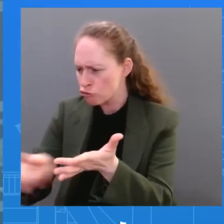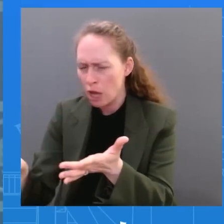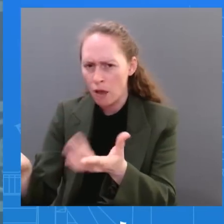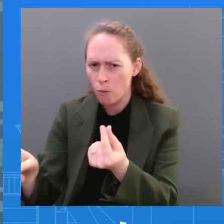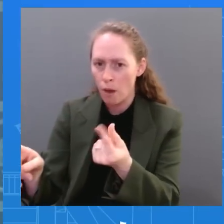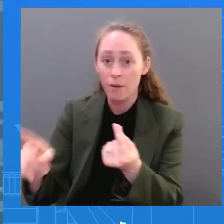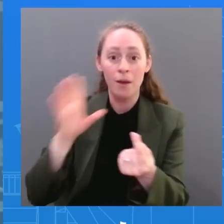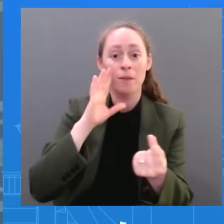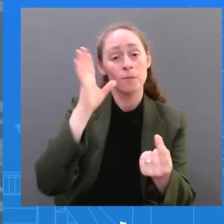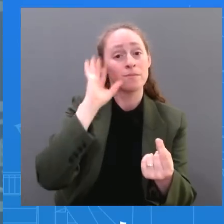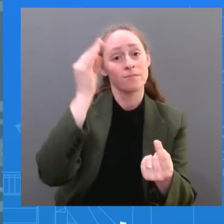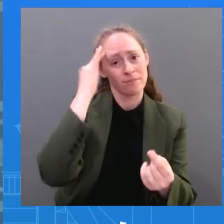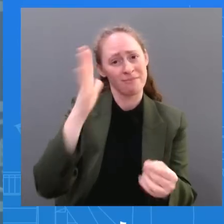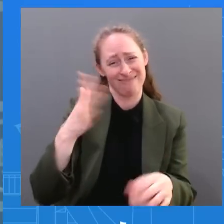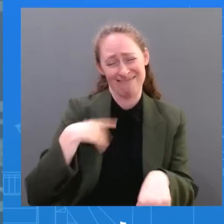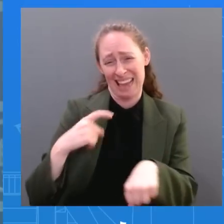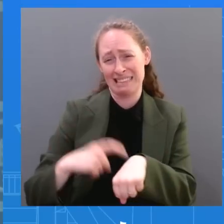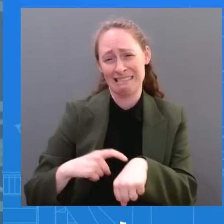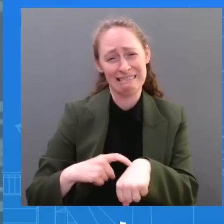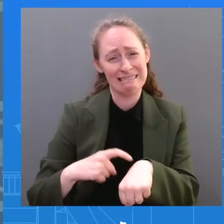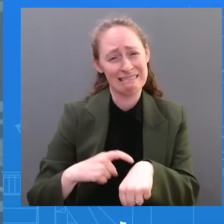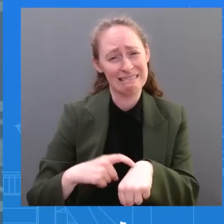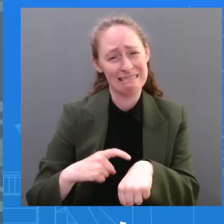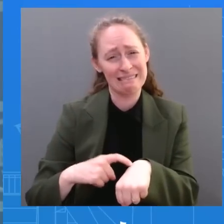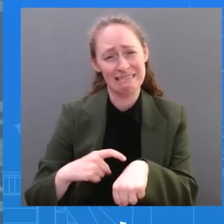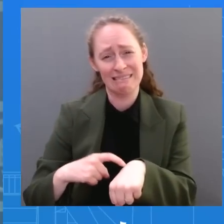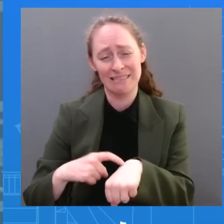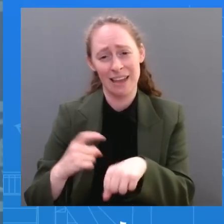Thank you. We'll be back -- well, hopefully we'll see you in Ohio tomorrow.